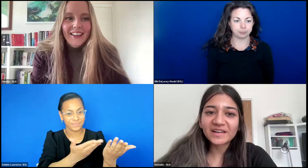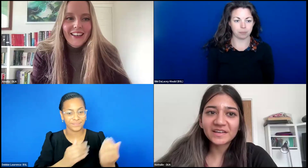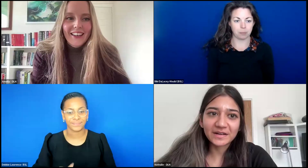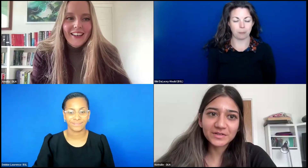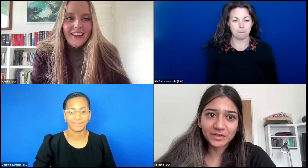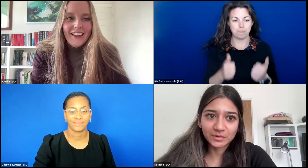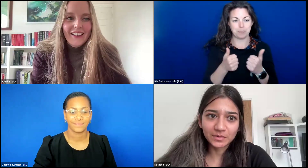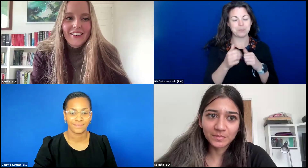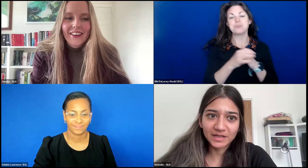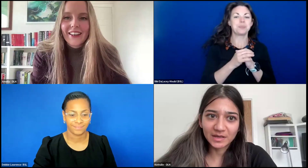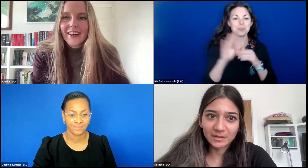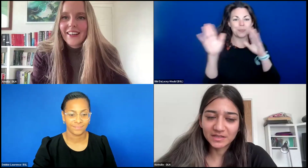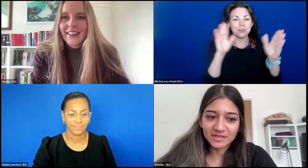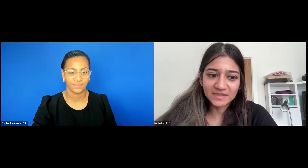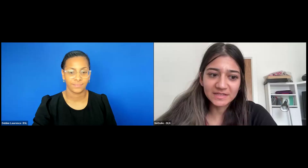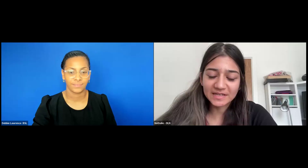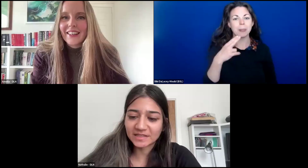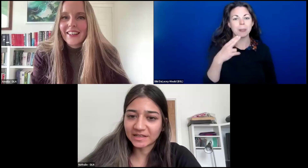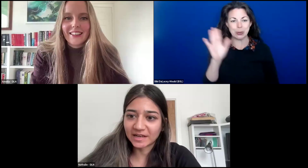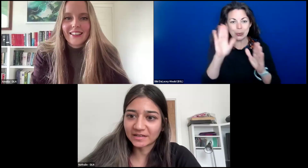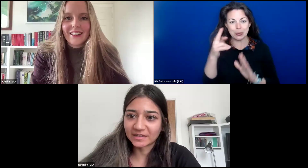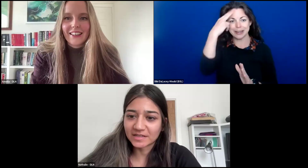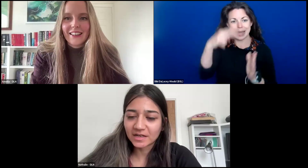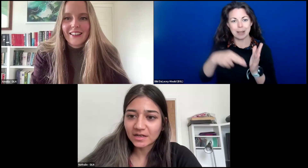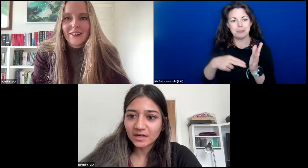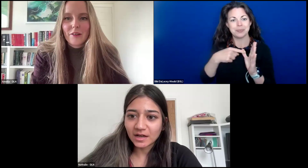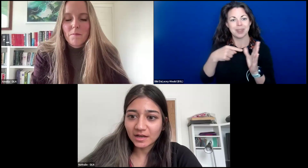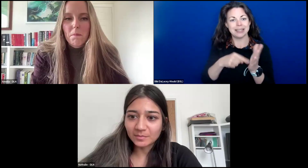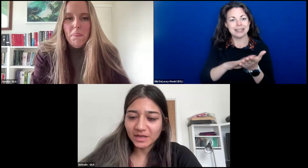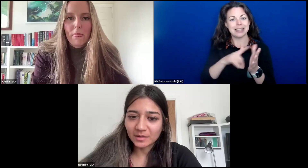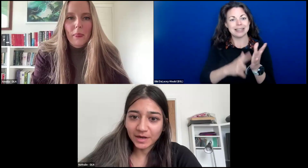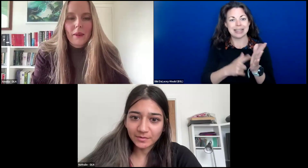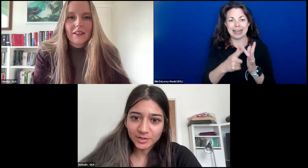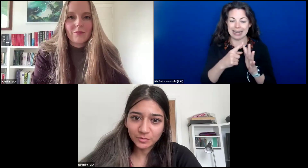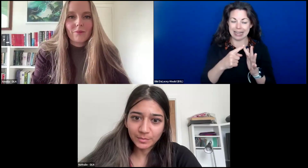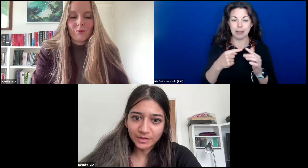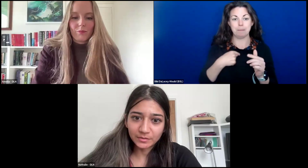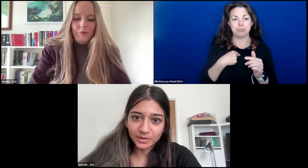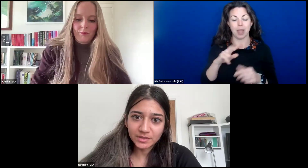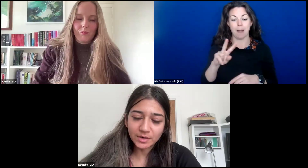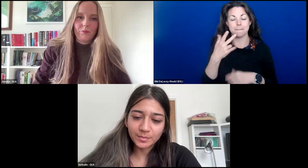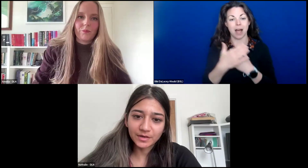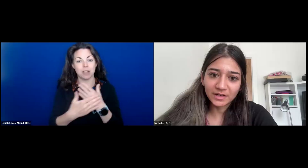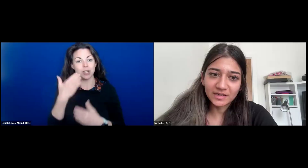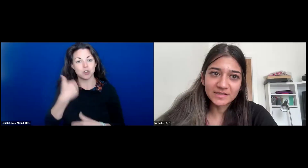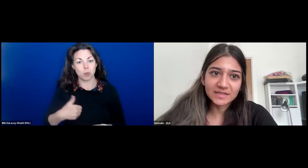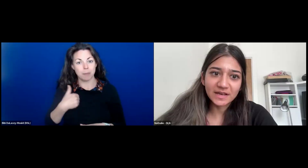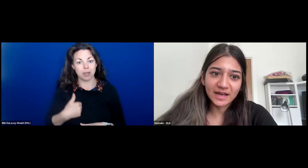Nathalie: Hi. Good afternoon. My name is Nath alie, and I am a biracial woman with dark brown eyes.